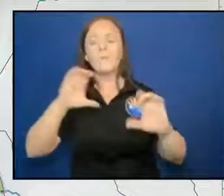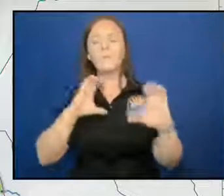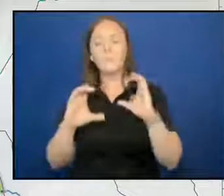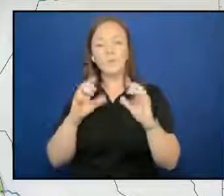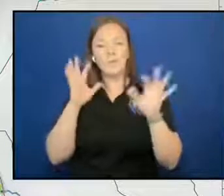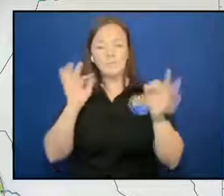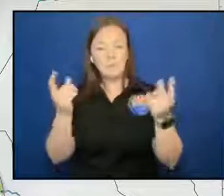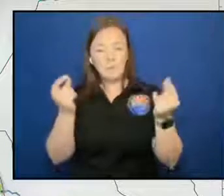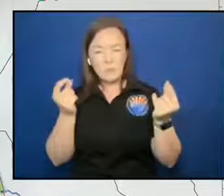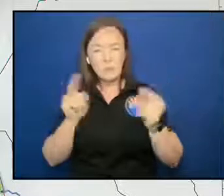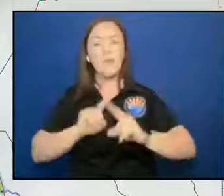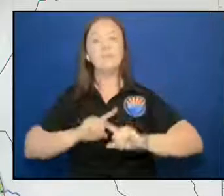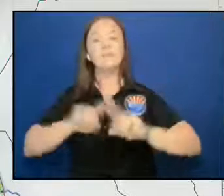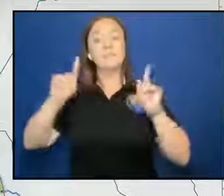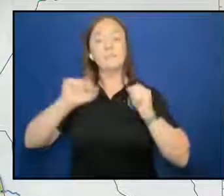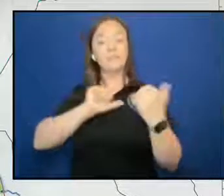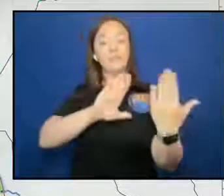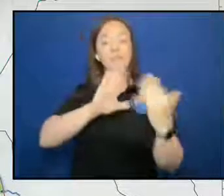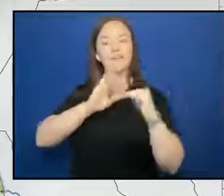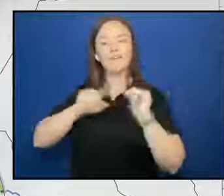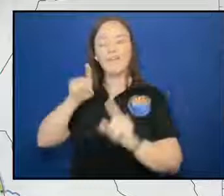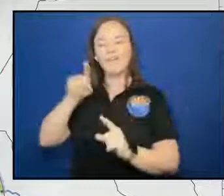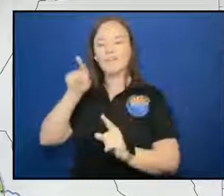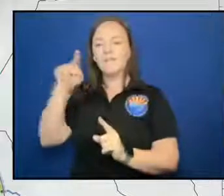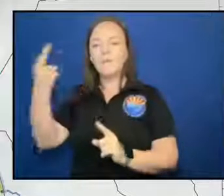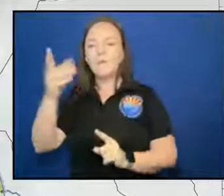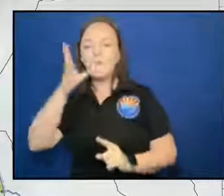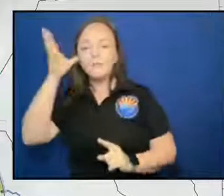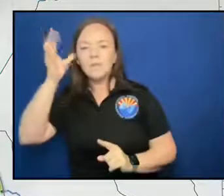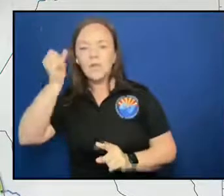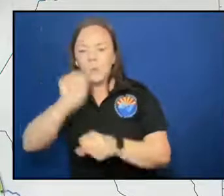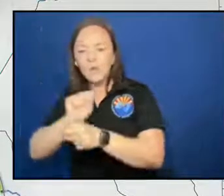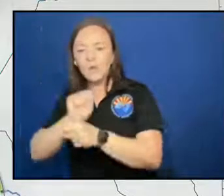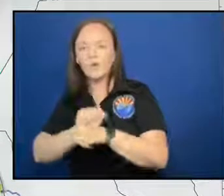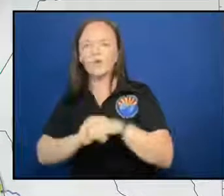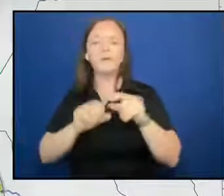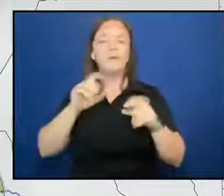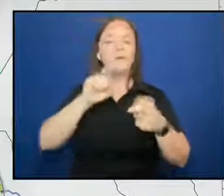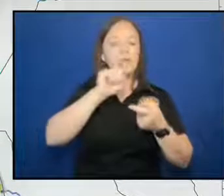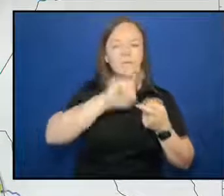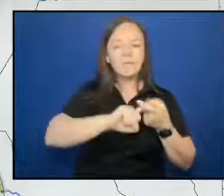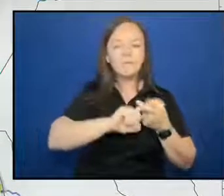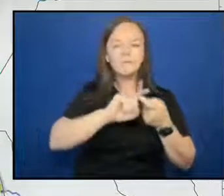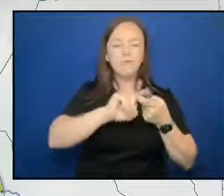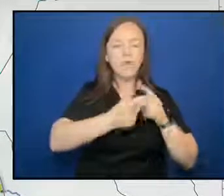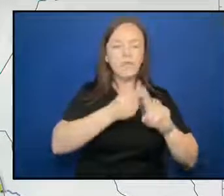CONTINGENCY LINES UP ON THE NORTH, AND IN PLACES HAS SLOWED US DOWN A LITTLE BIT SUPPRESSION REPAIR AND